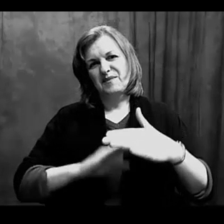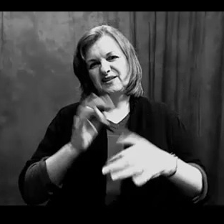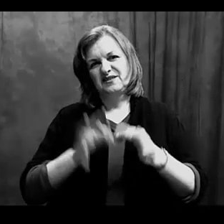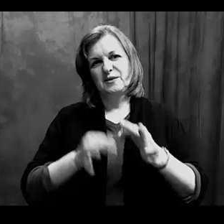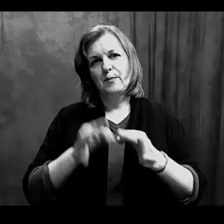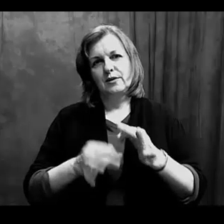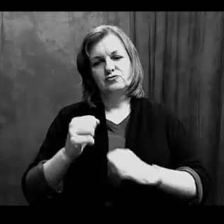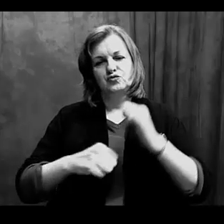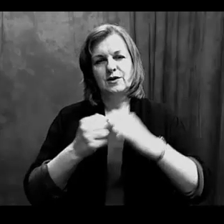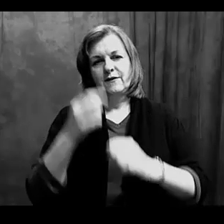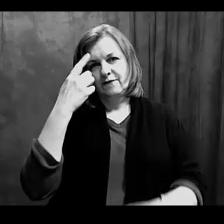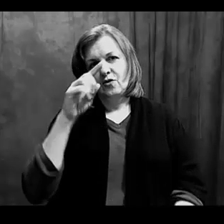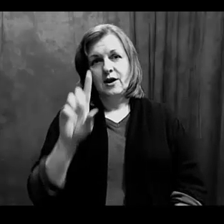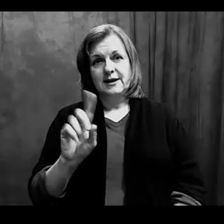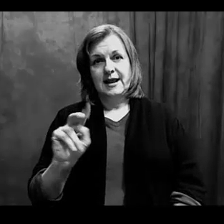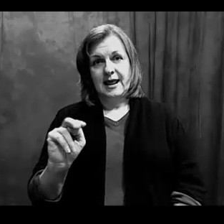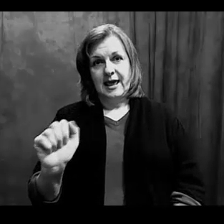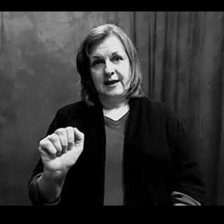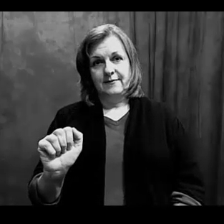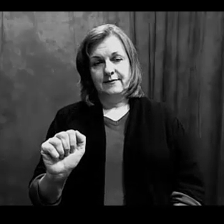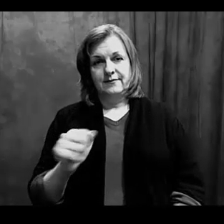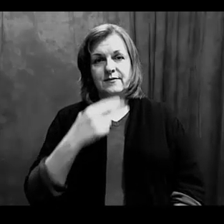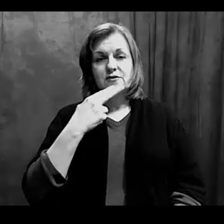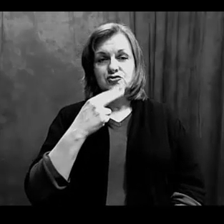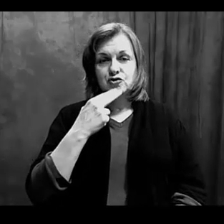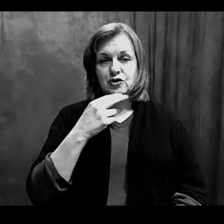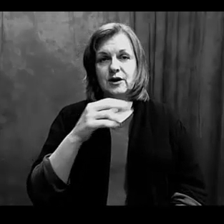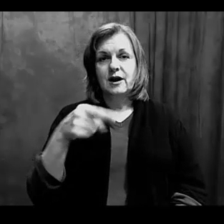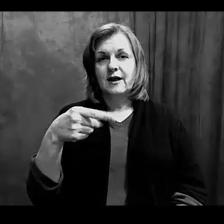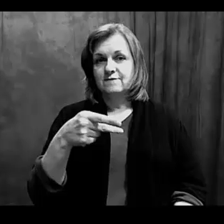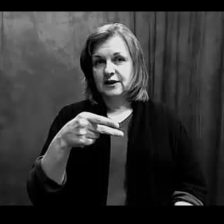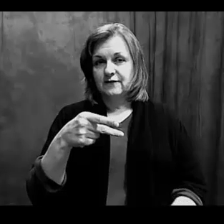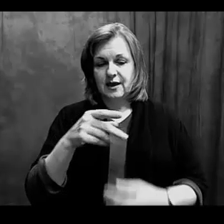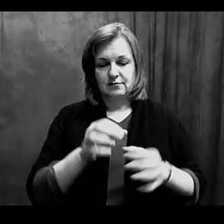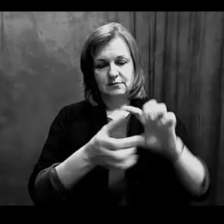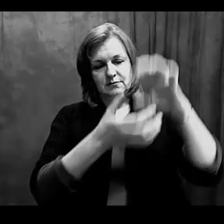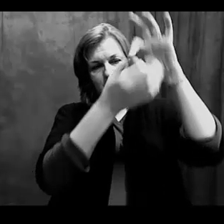in other processes in your body that we will get to